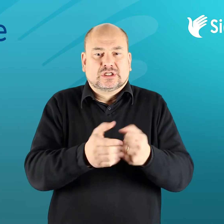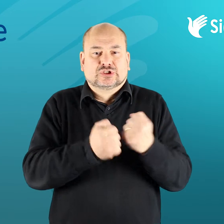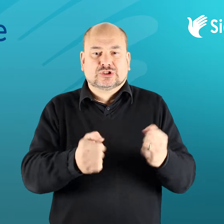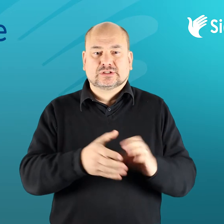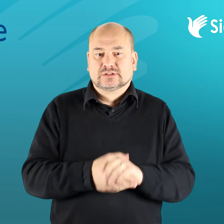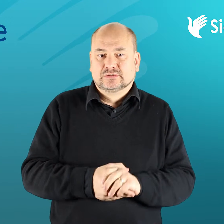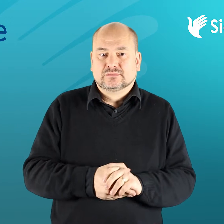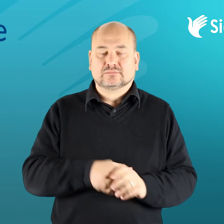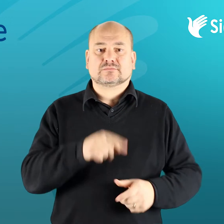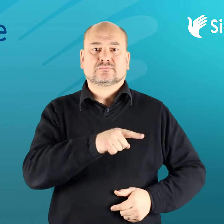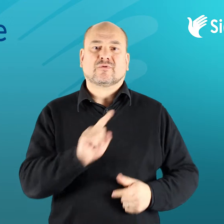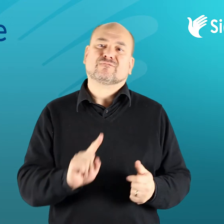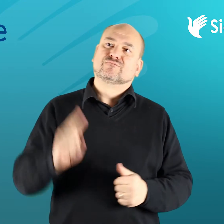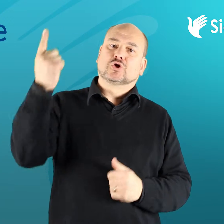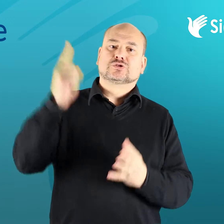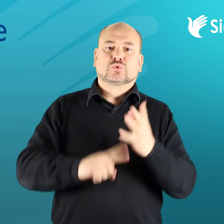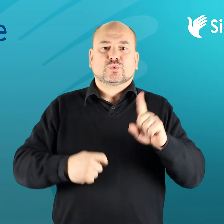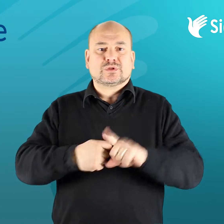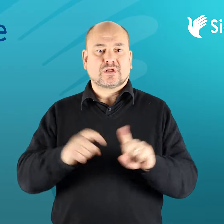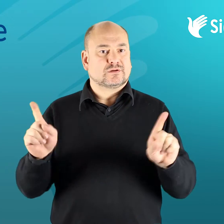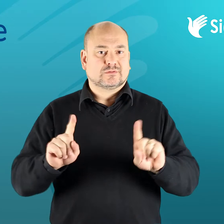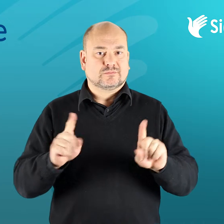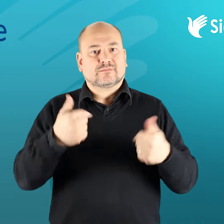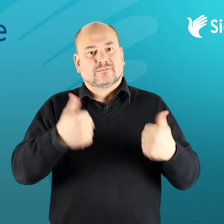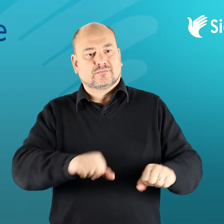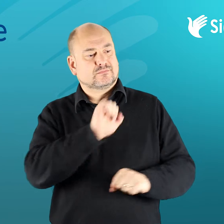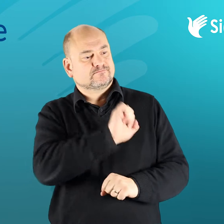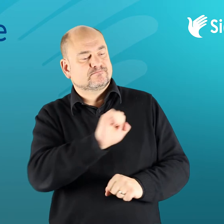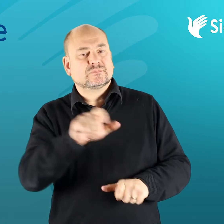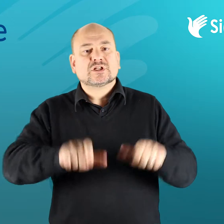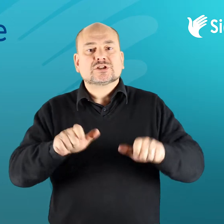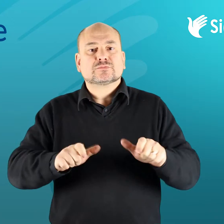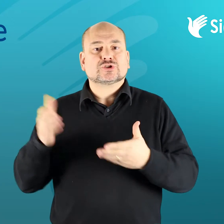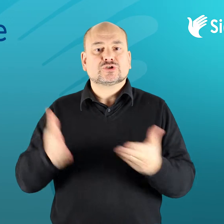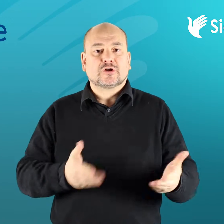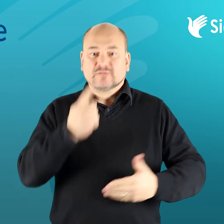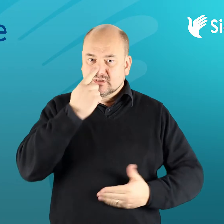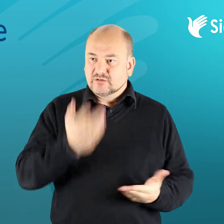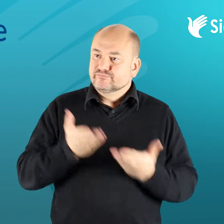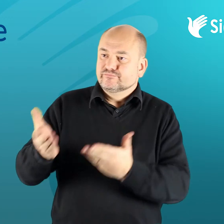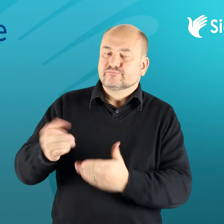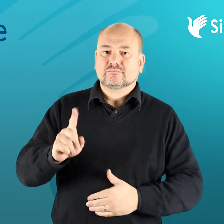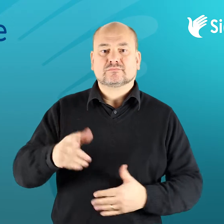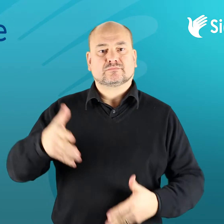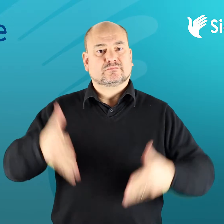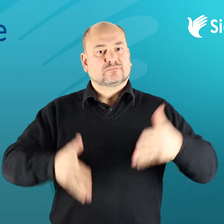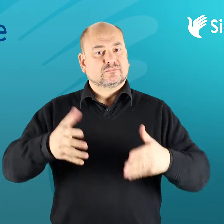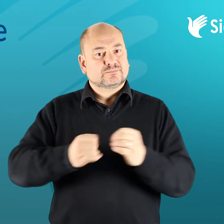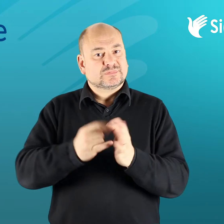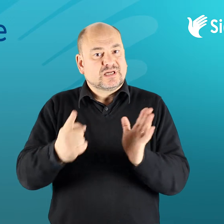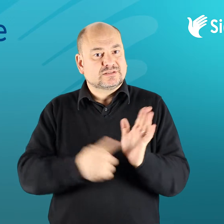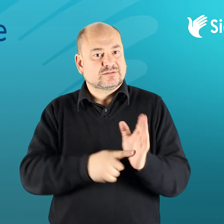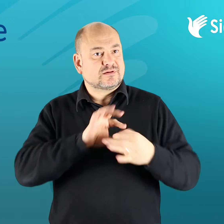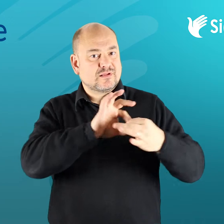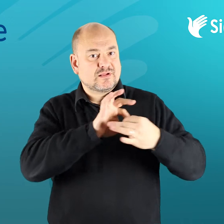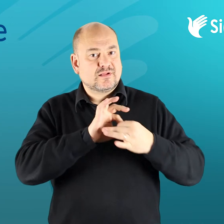to offer customer service via BSL through its customer service centres -